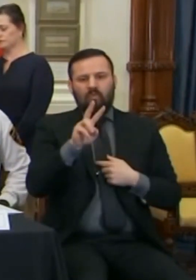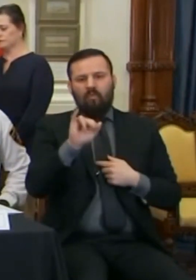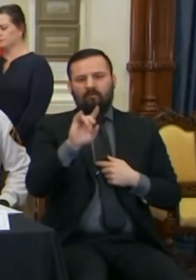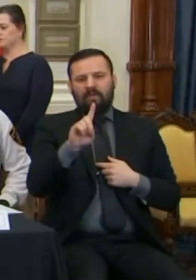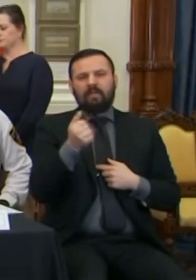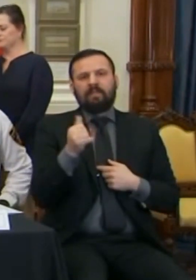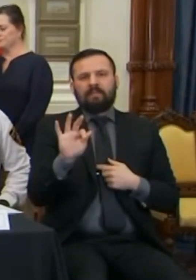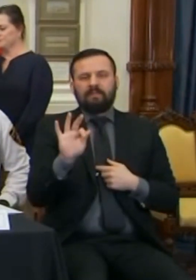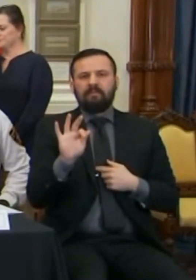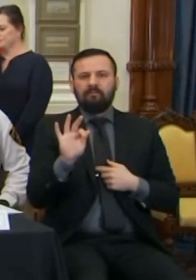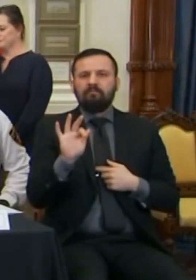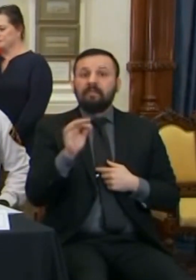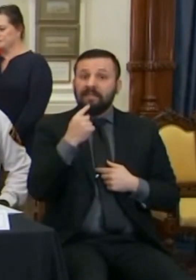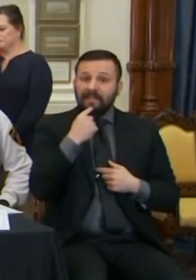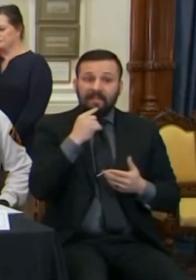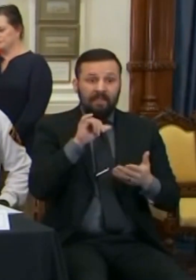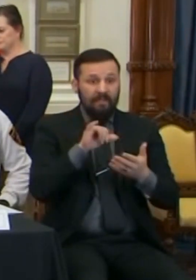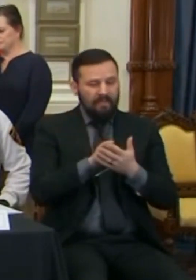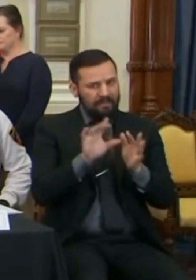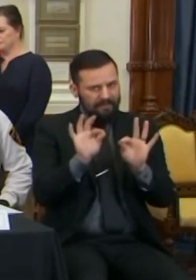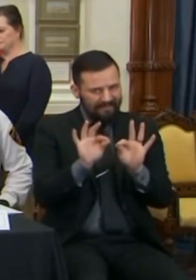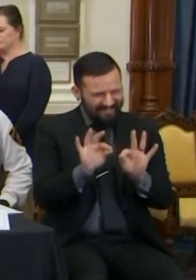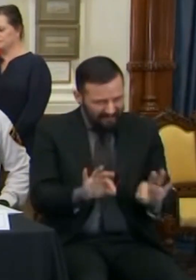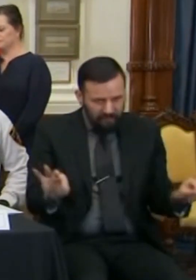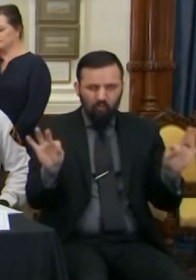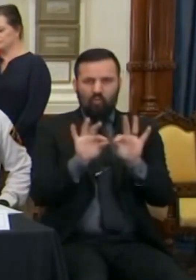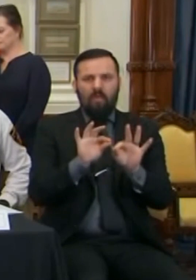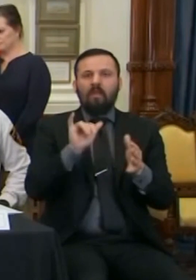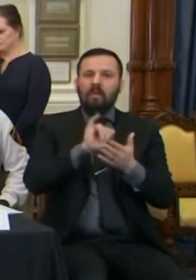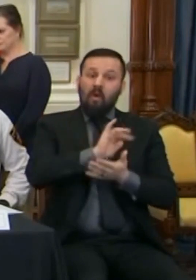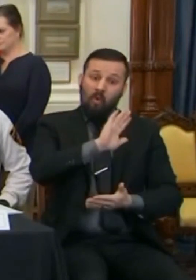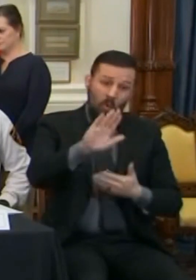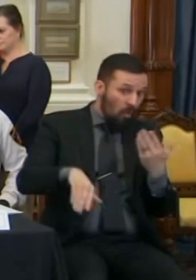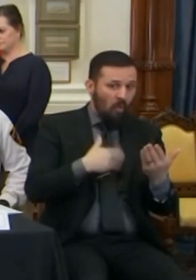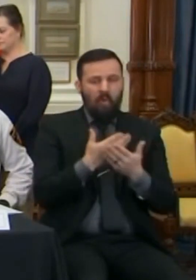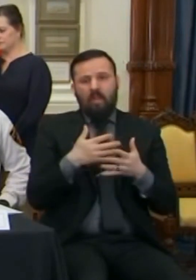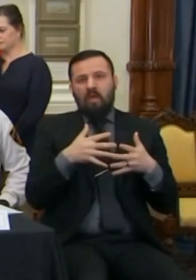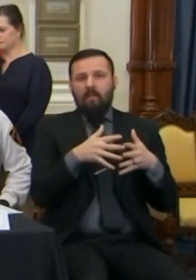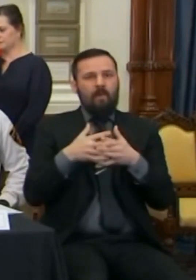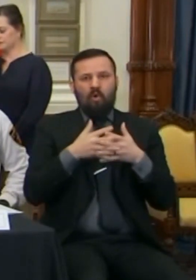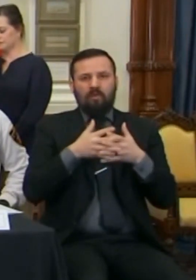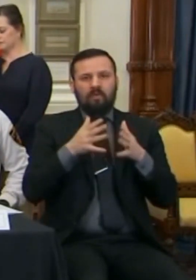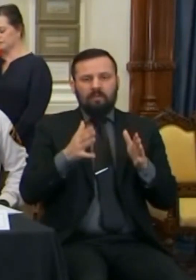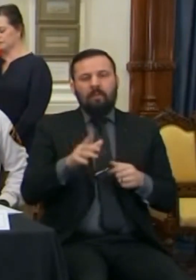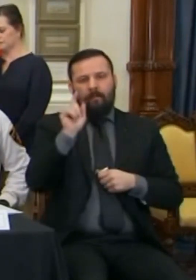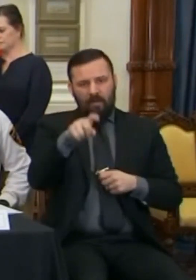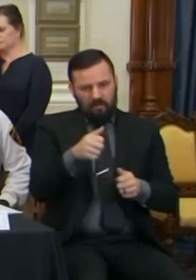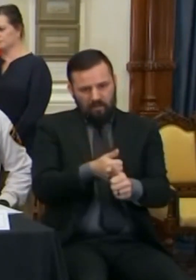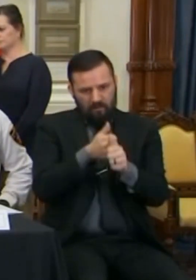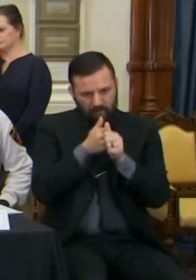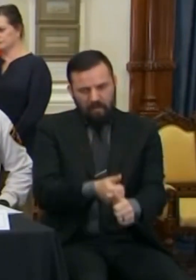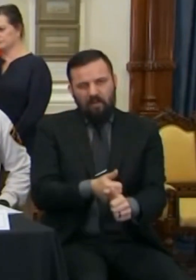they say it is essential that all Americans comply with the CDC